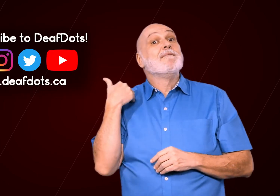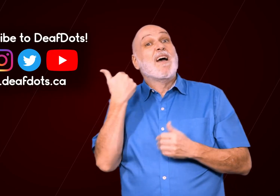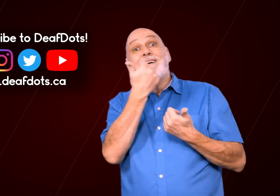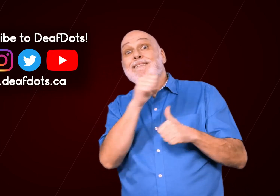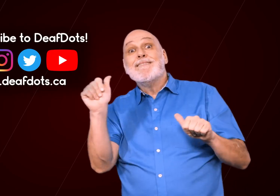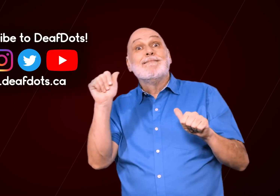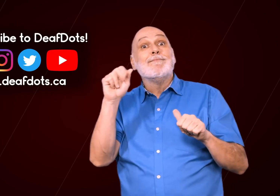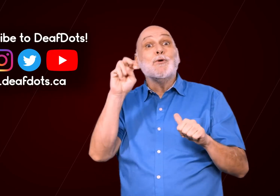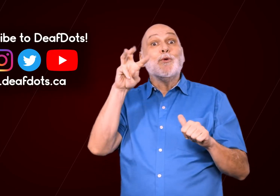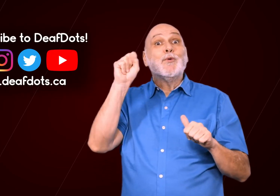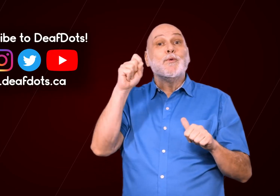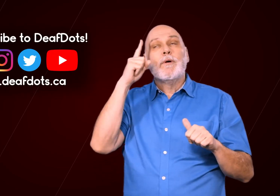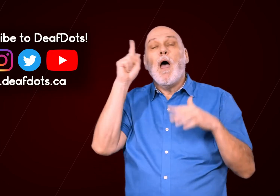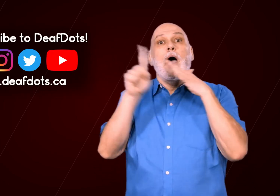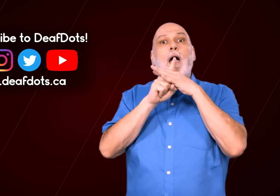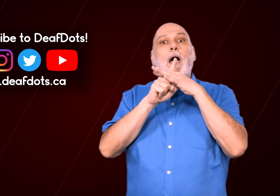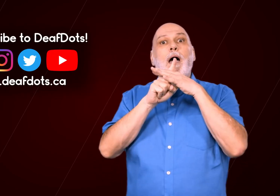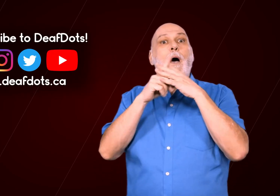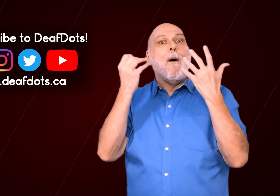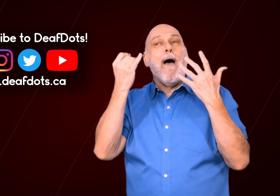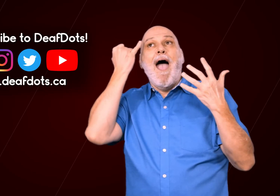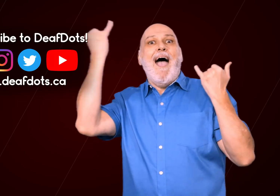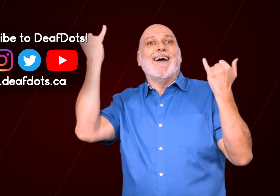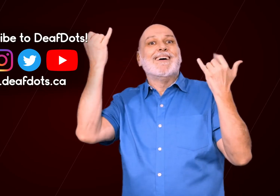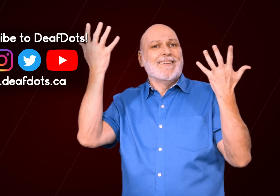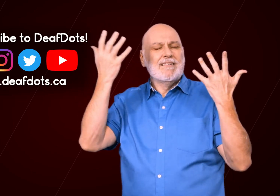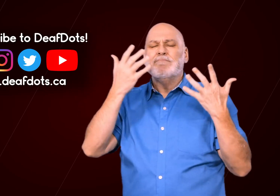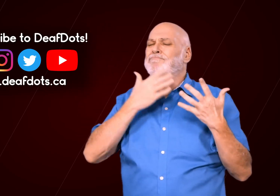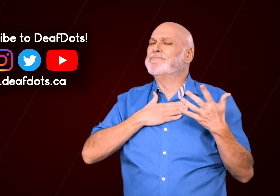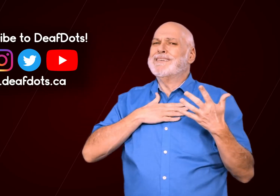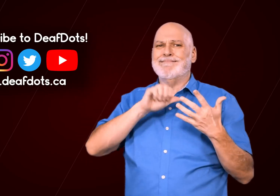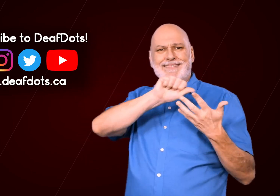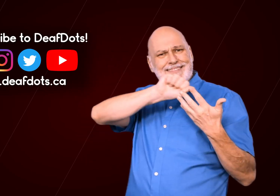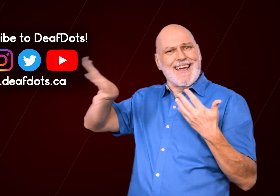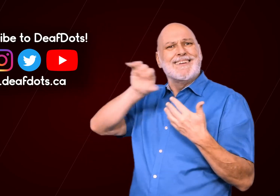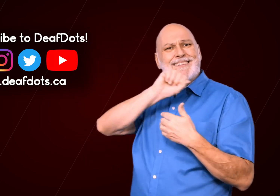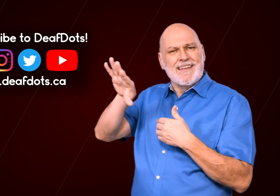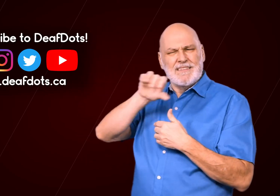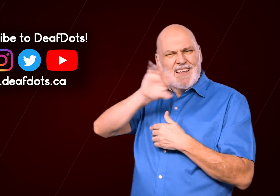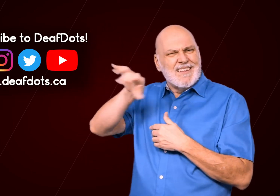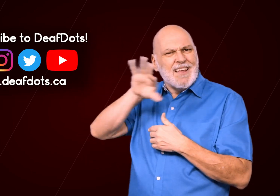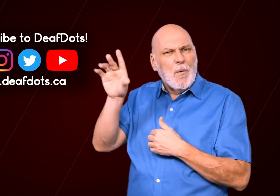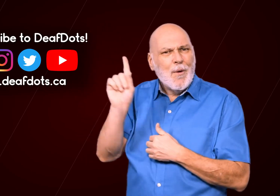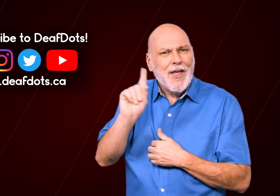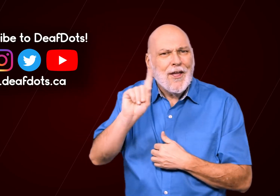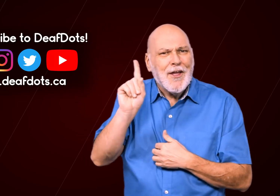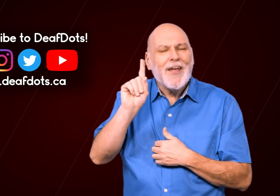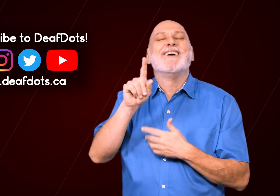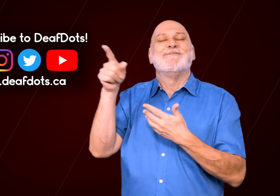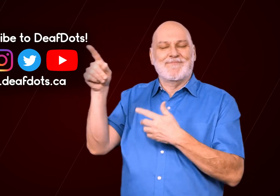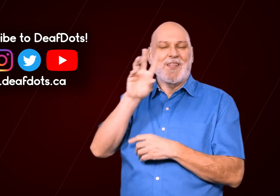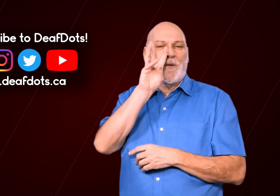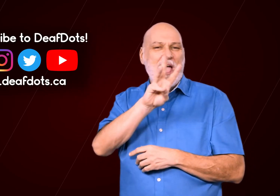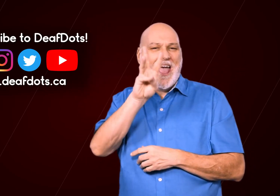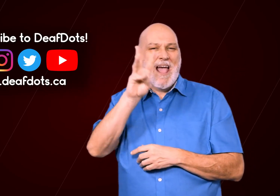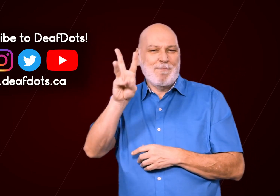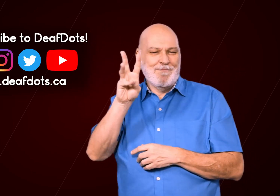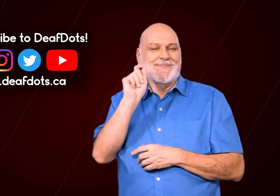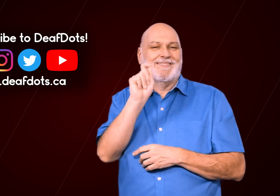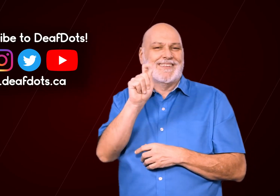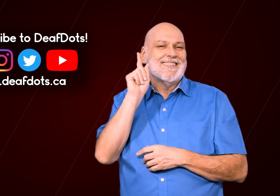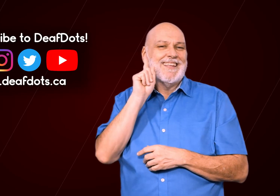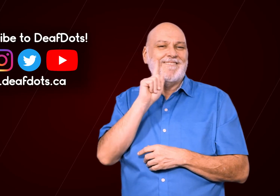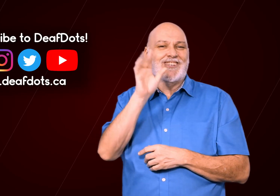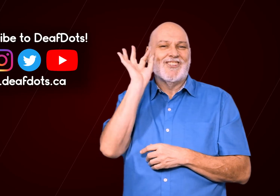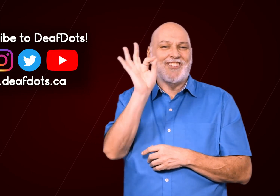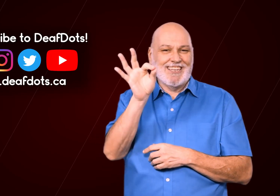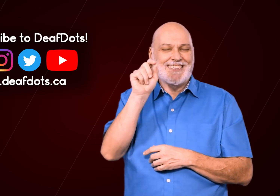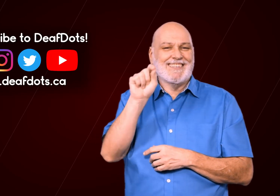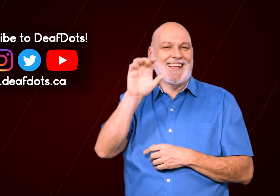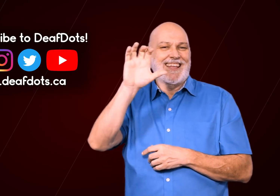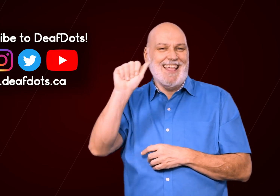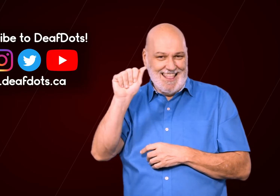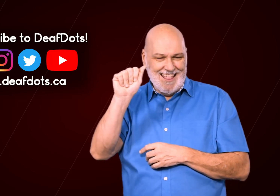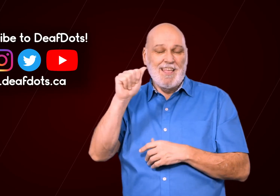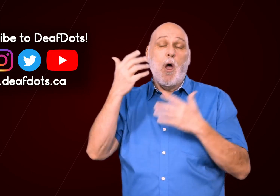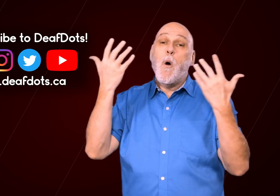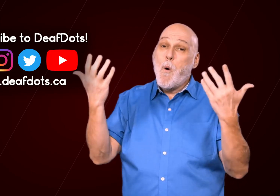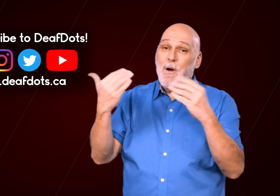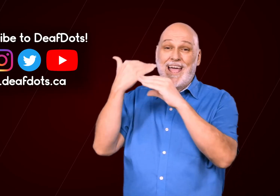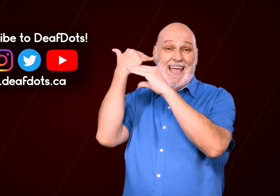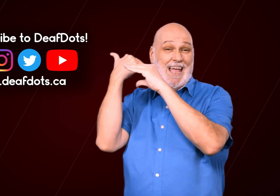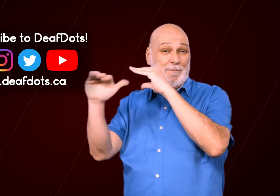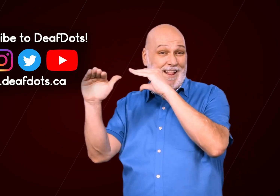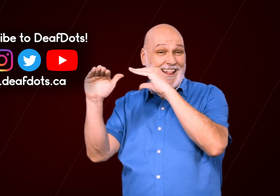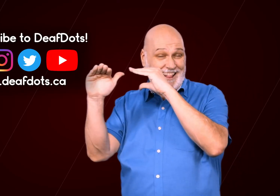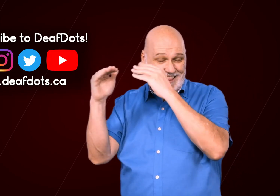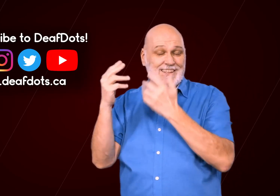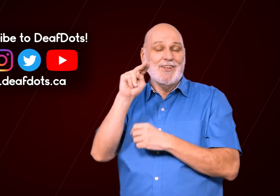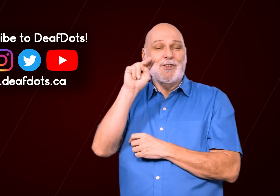You can send your news suggestions and ideas through www.DeafDots.ca